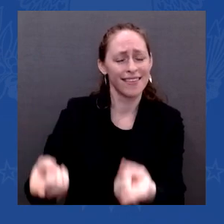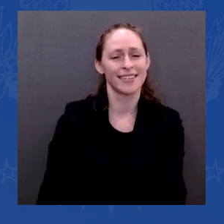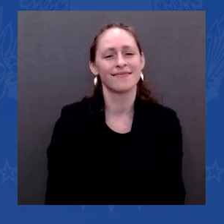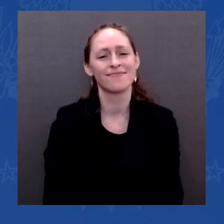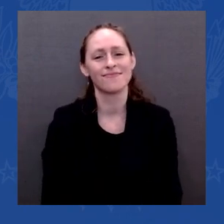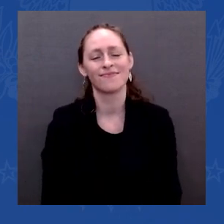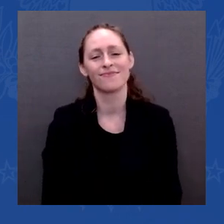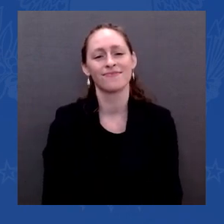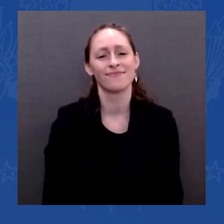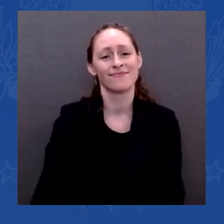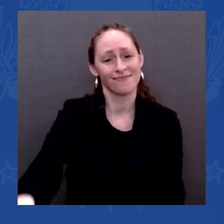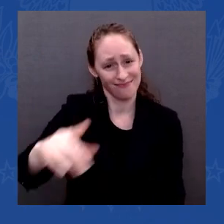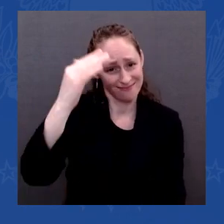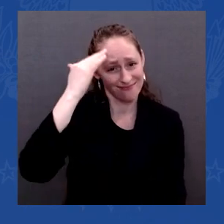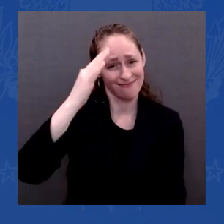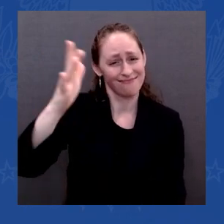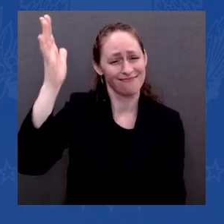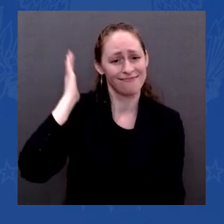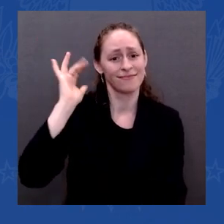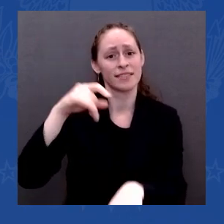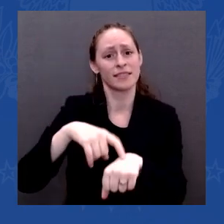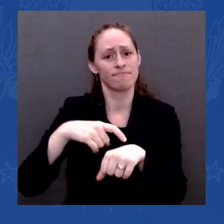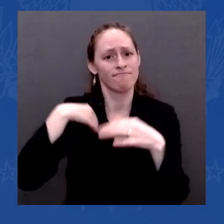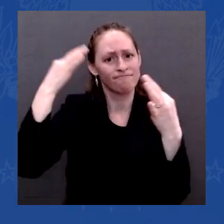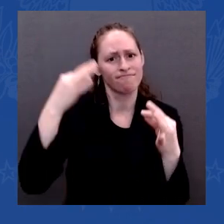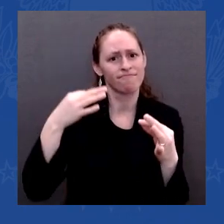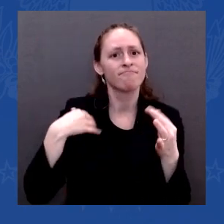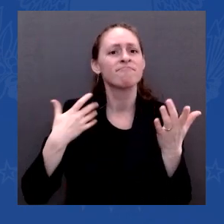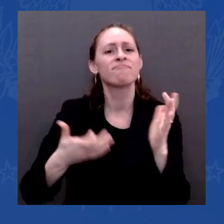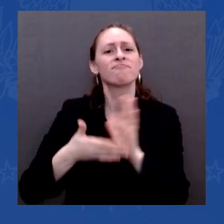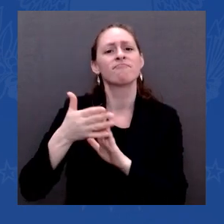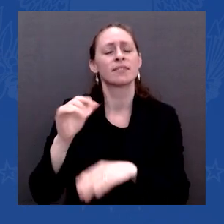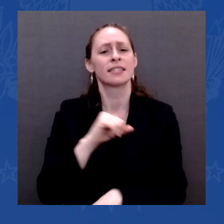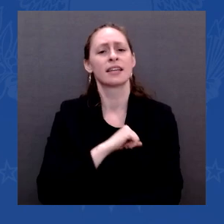because I was a local official and it was too hard. They know where you live.